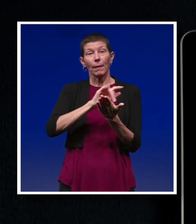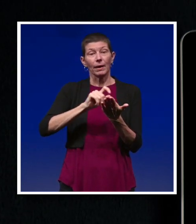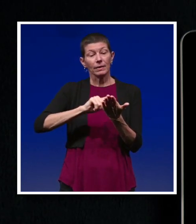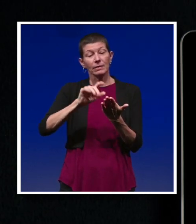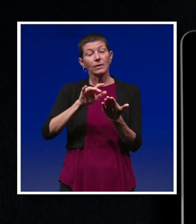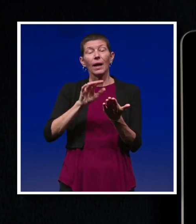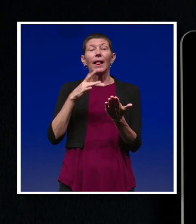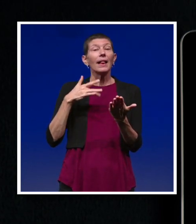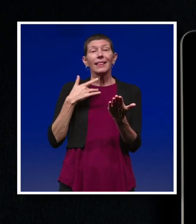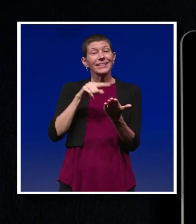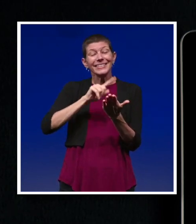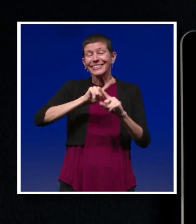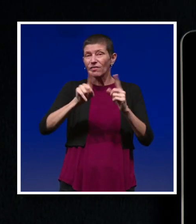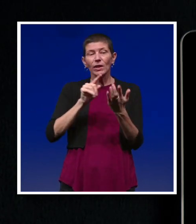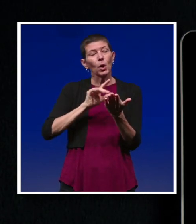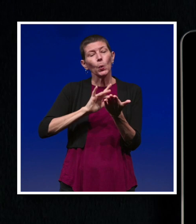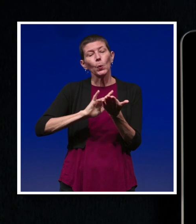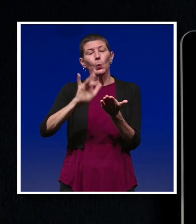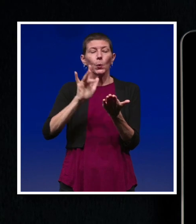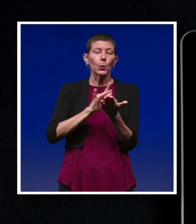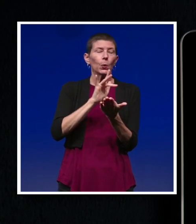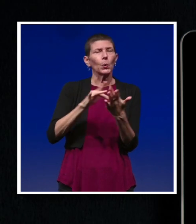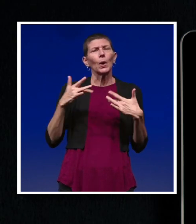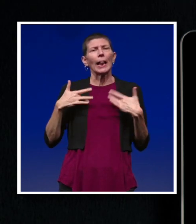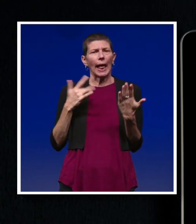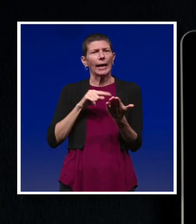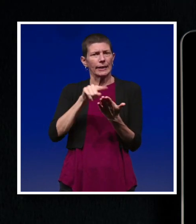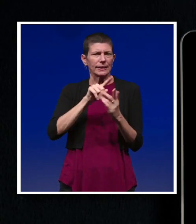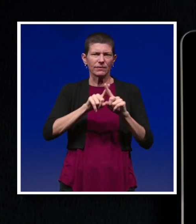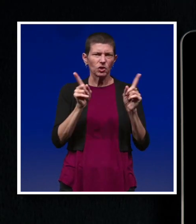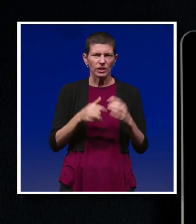Unlike the touch screen, which only requires a gentle touch.